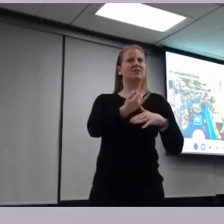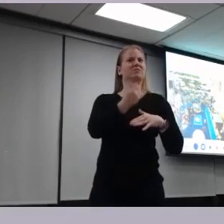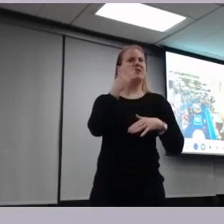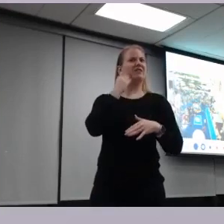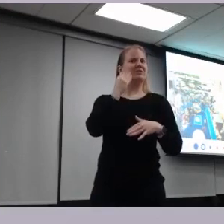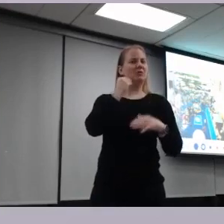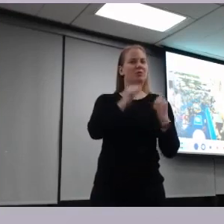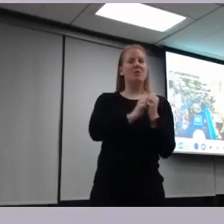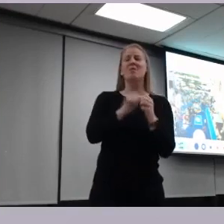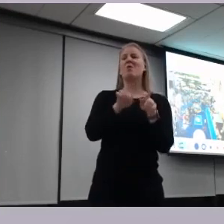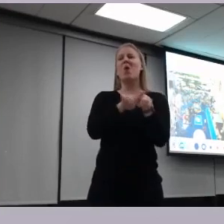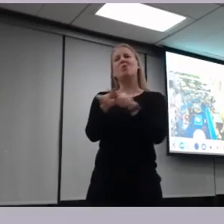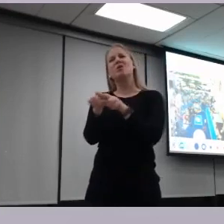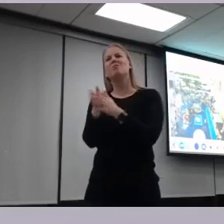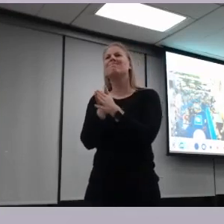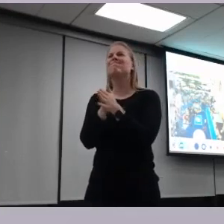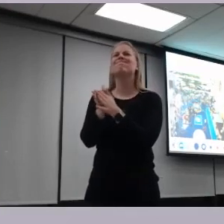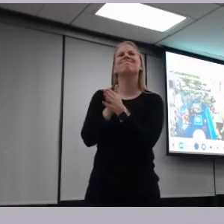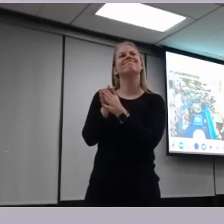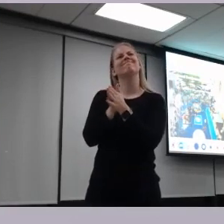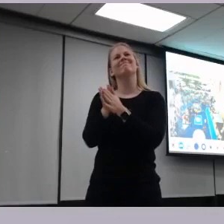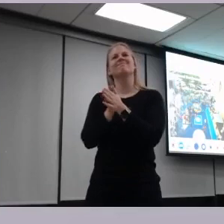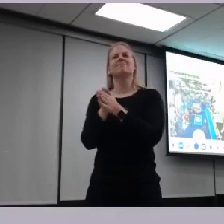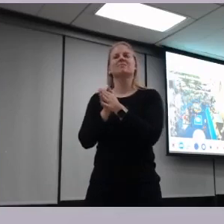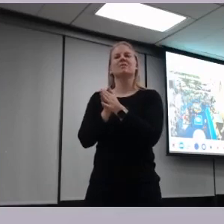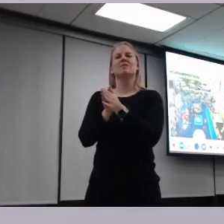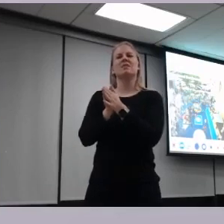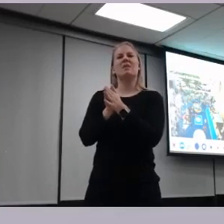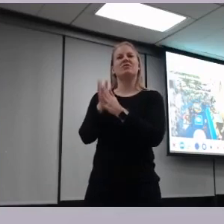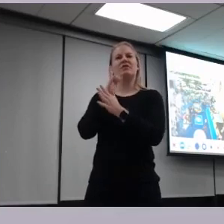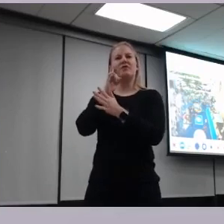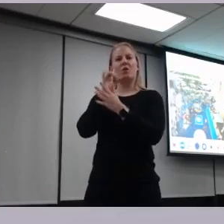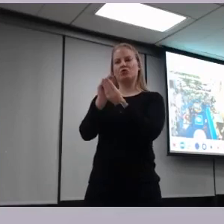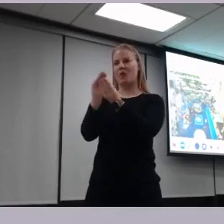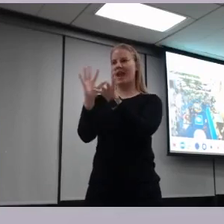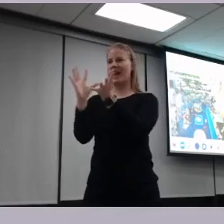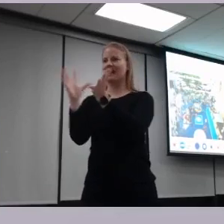transformative projects that threaten that have a very quick turnaround.